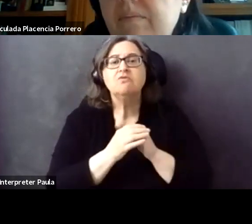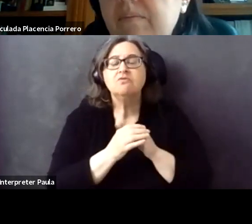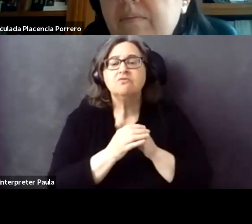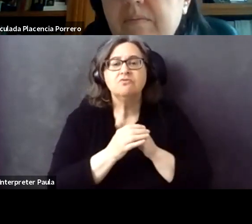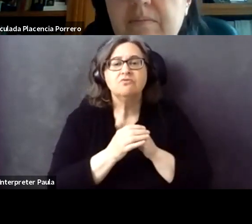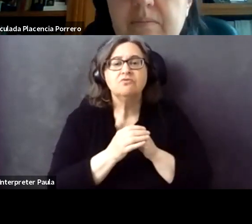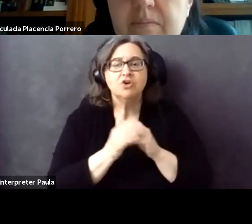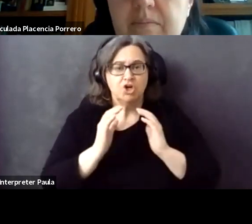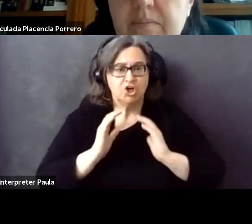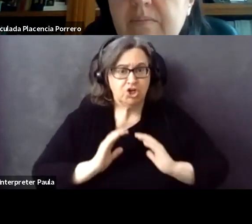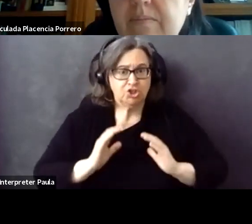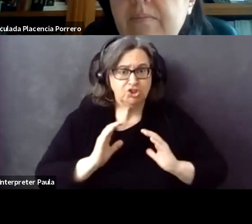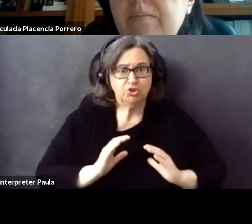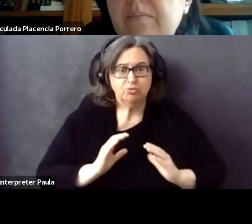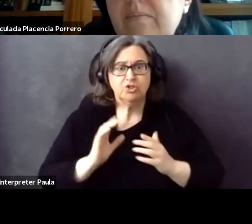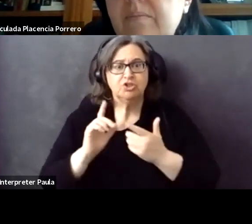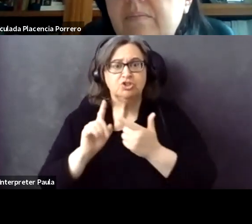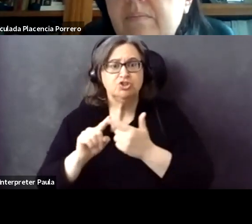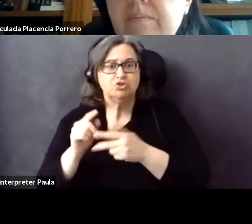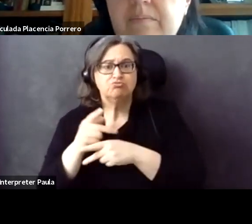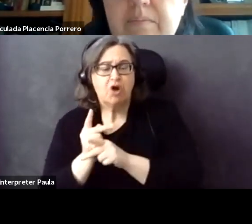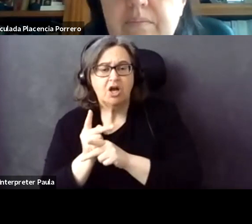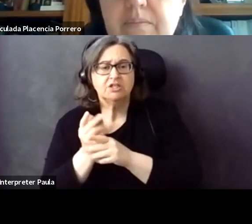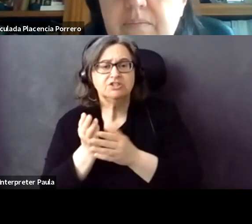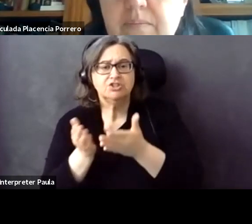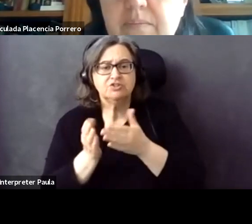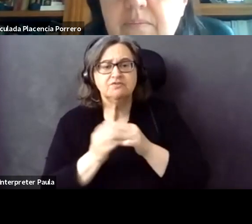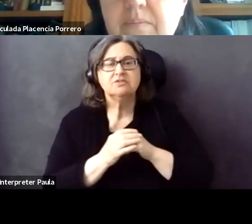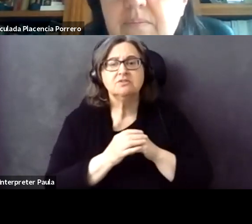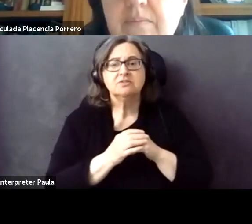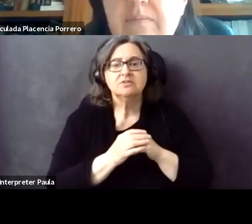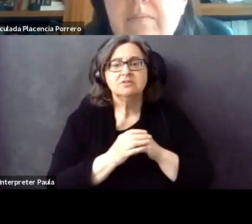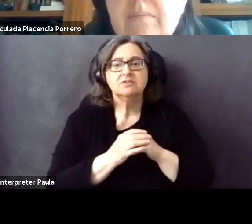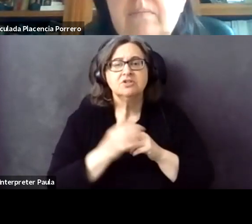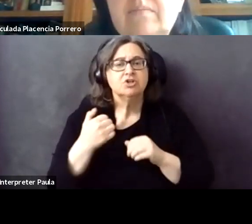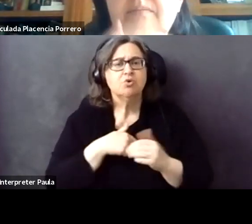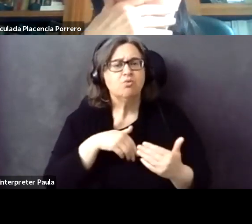been advocating for many years for more accessibility